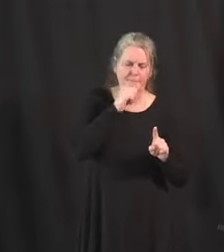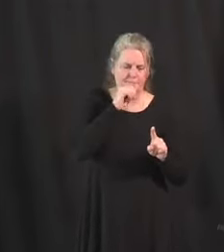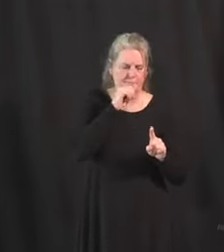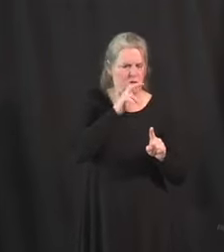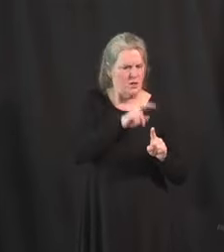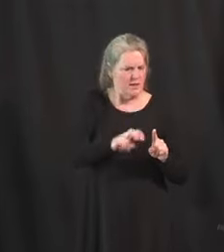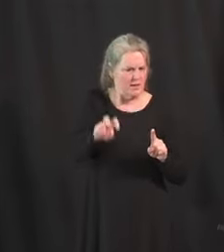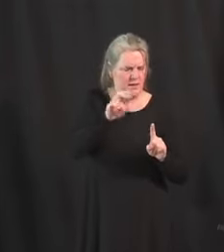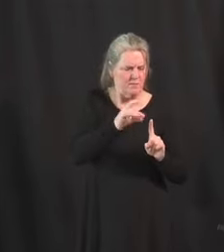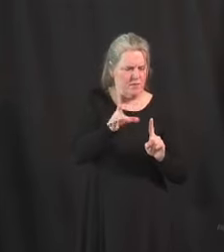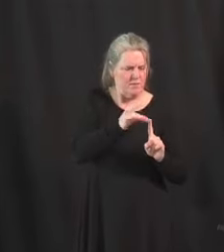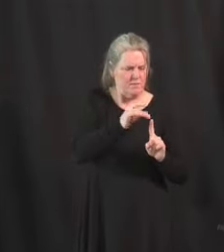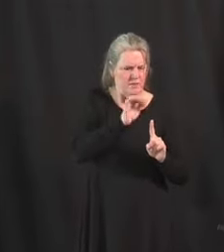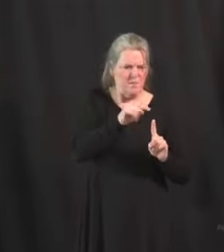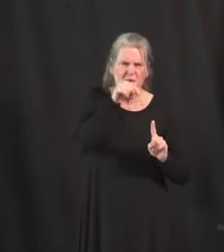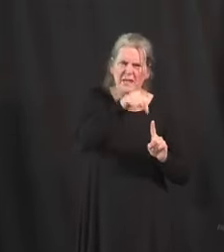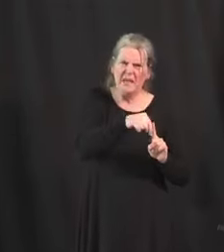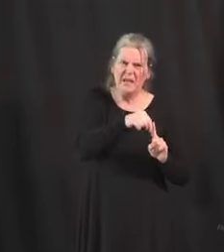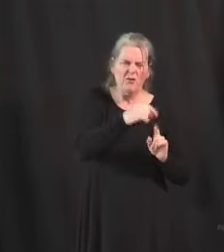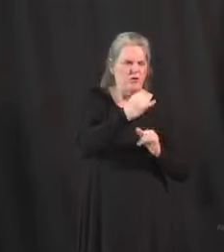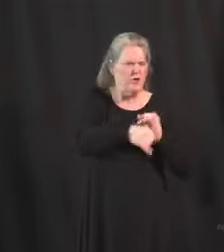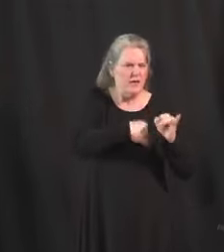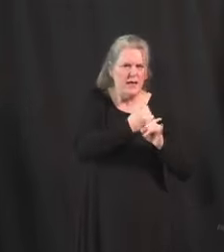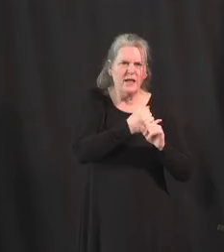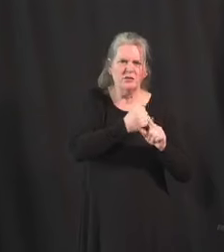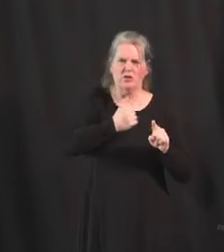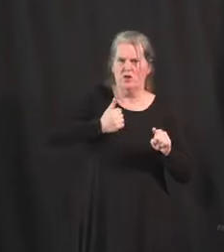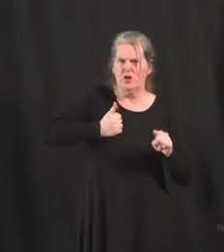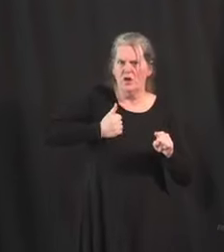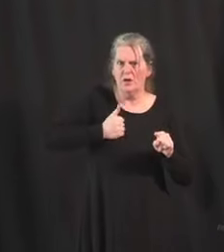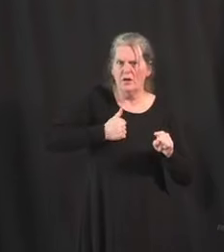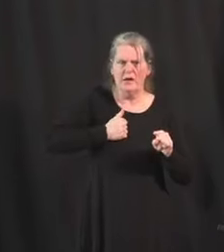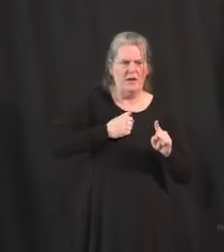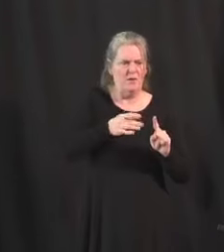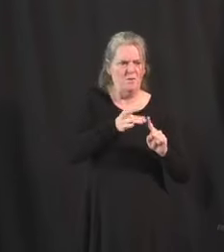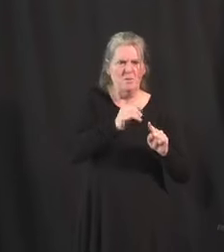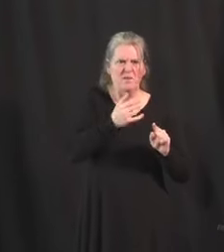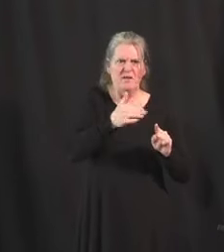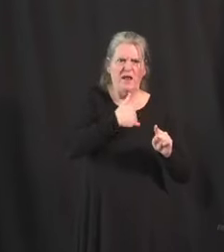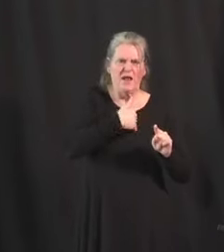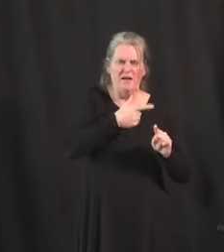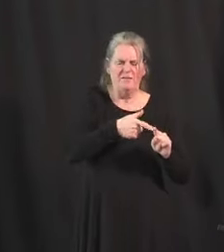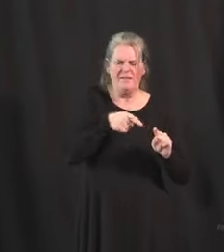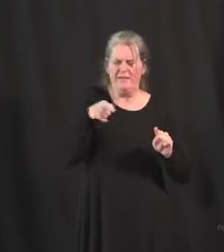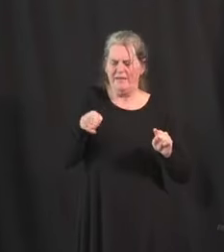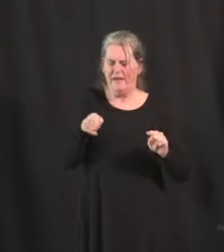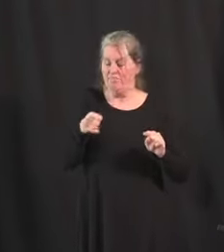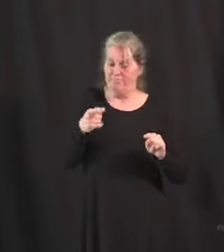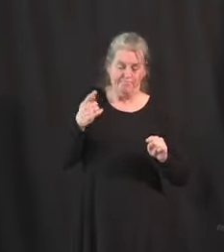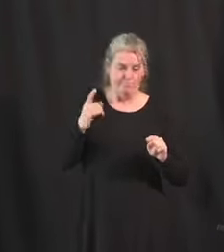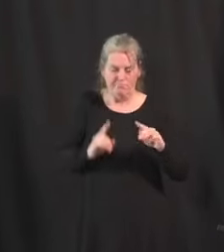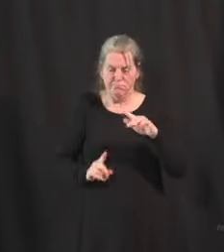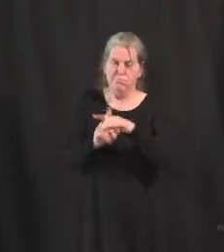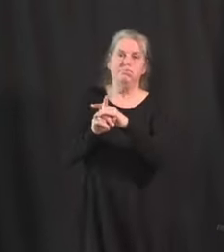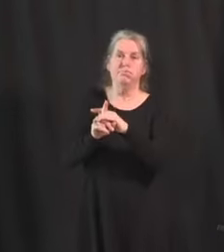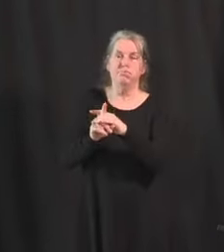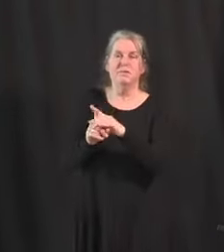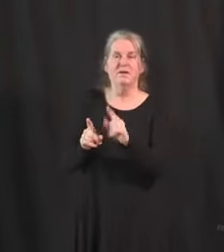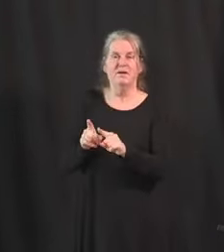INTERNATIONAL OR TO A KNOWN CONTACT, THEN THAT WOULD BE A POSSIBLE SIGNAL OF COMMUNITY SPREAD.